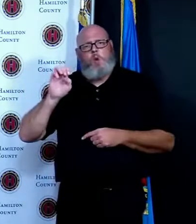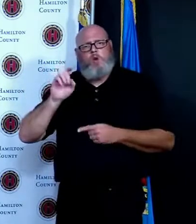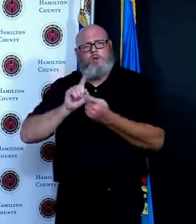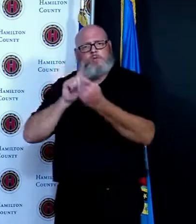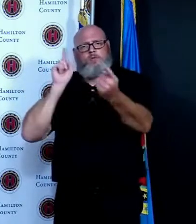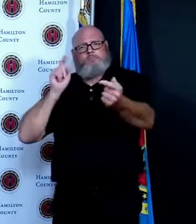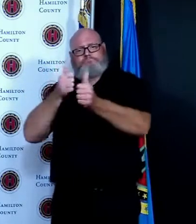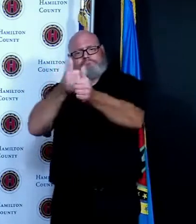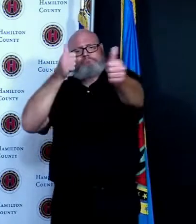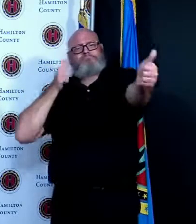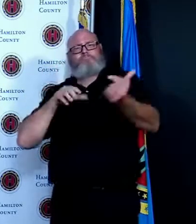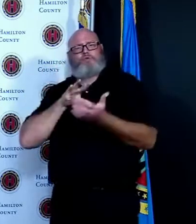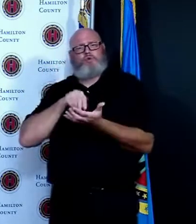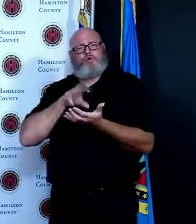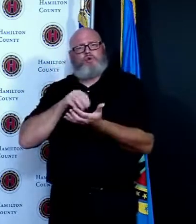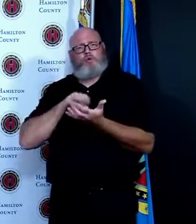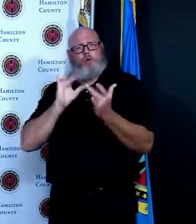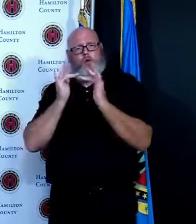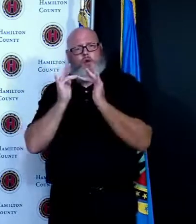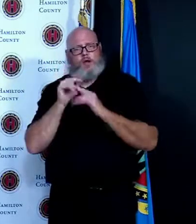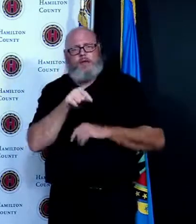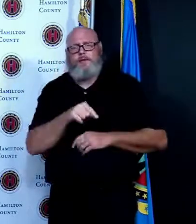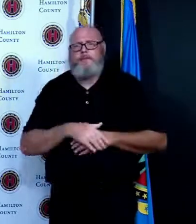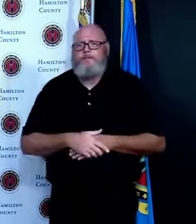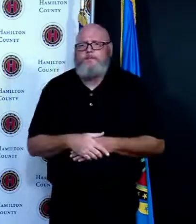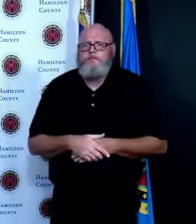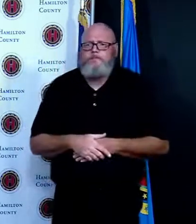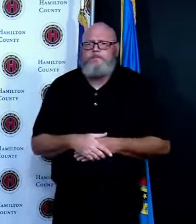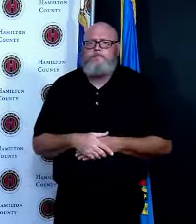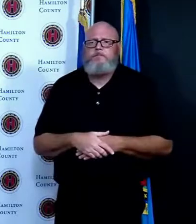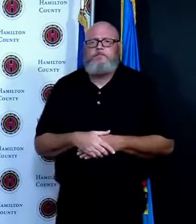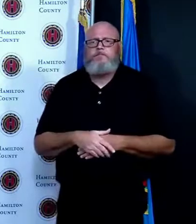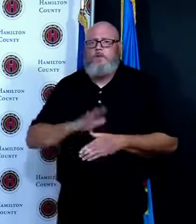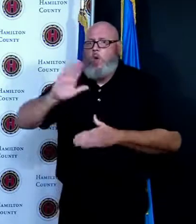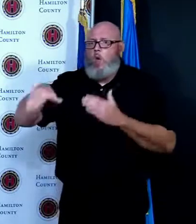this program and through the cares act that again would not be necessary if it weren't for Covid-19